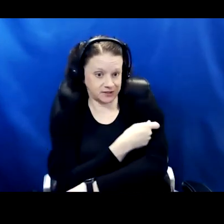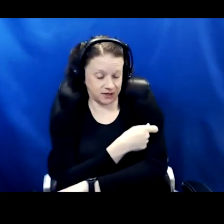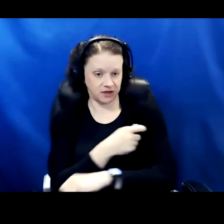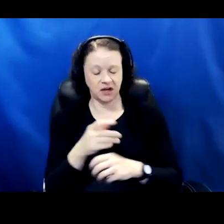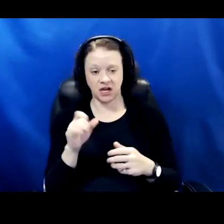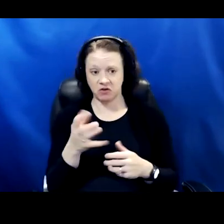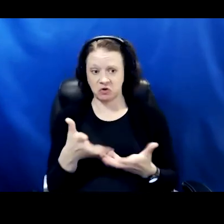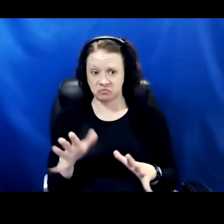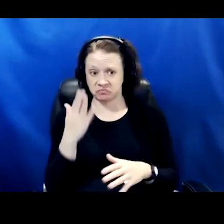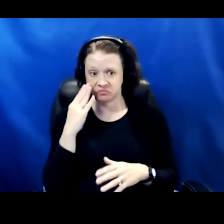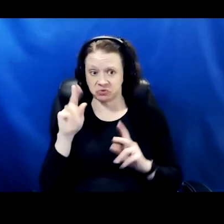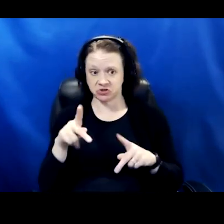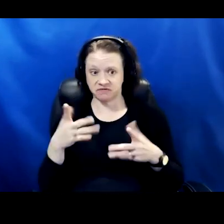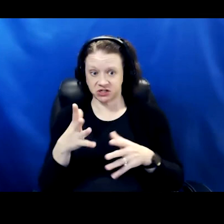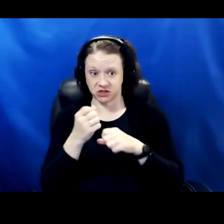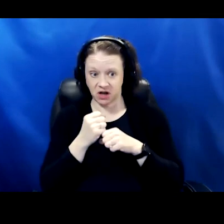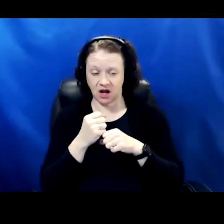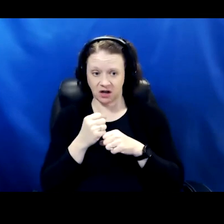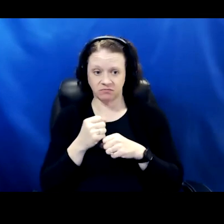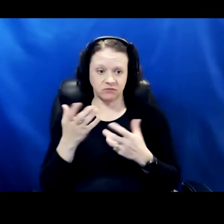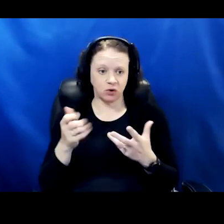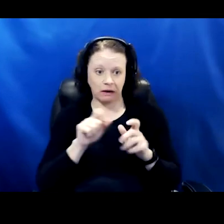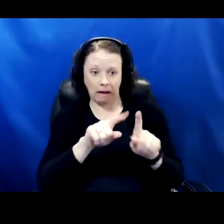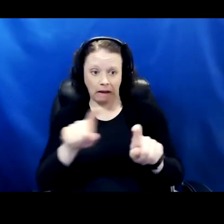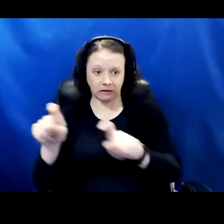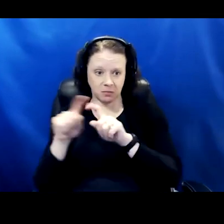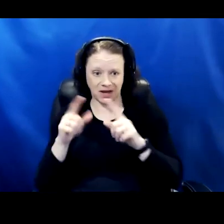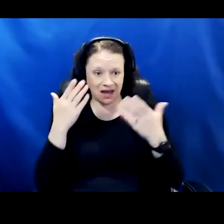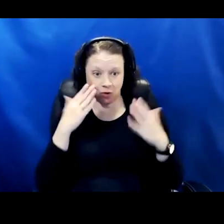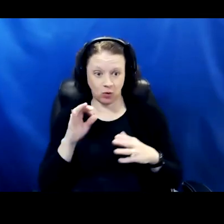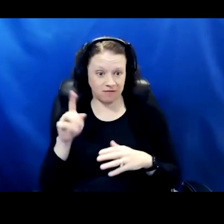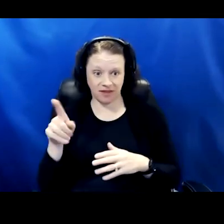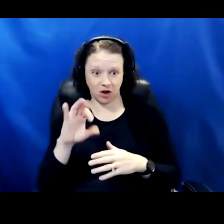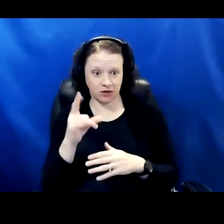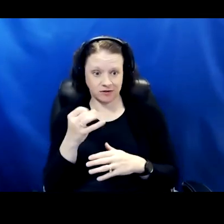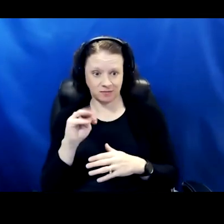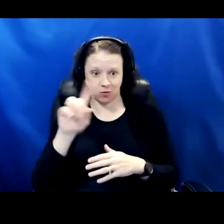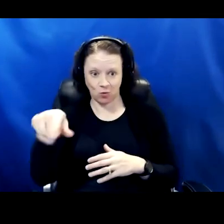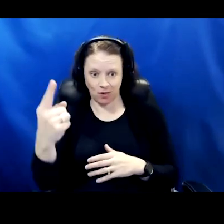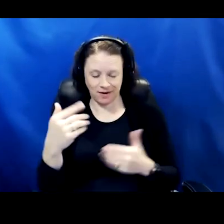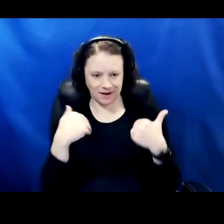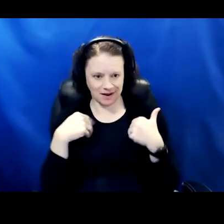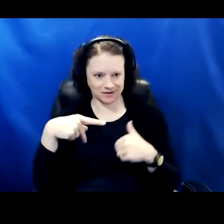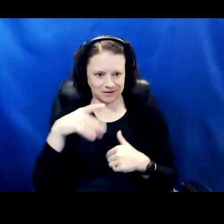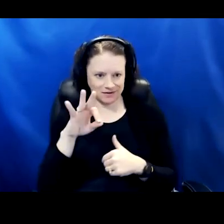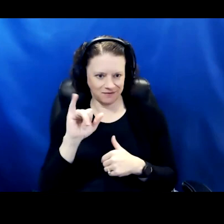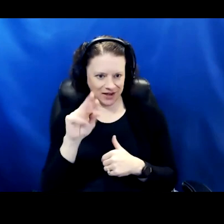that the Coliseum's always going to have the Pfizer vaccine. They could have different vaccines. I, so I don't actually know that there's a way to,